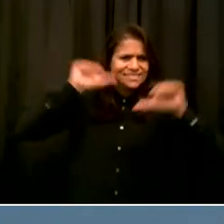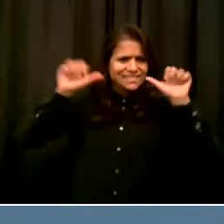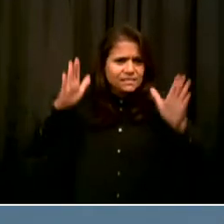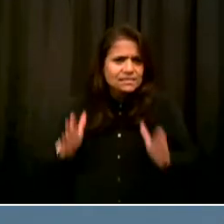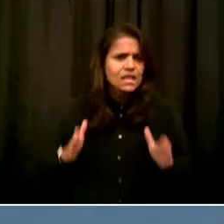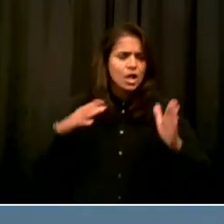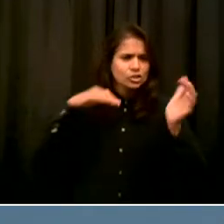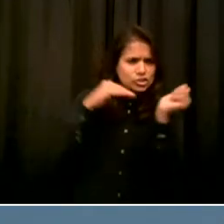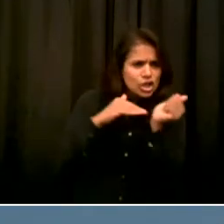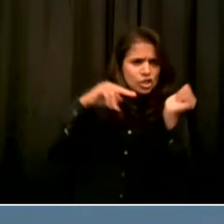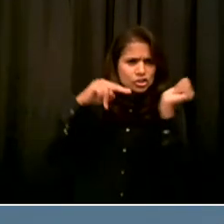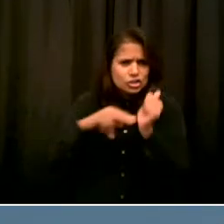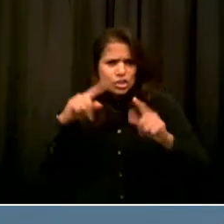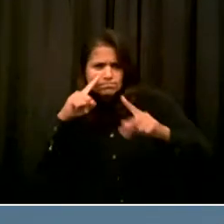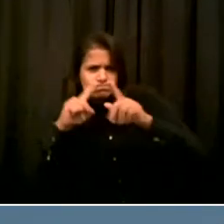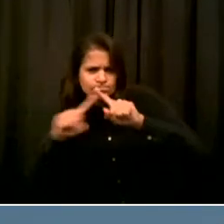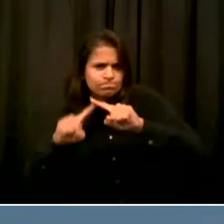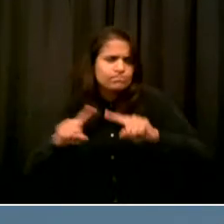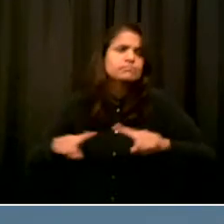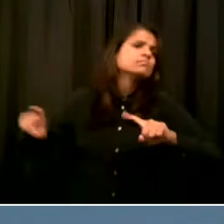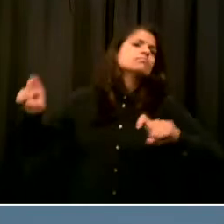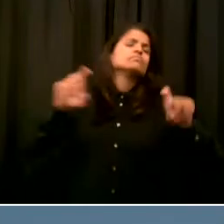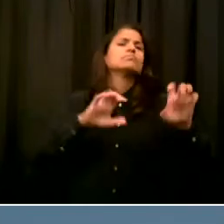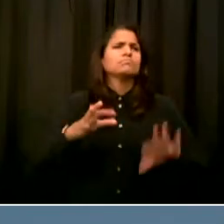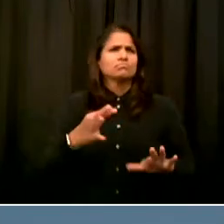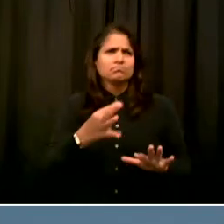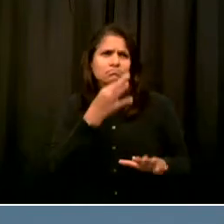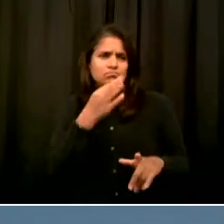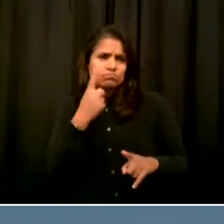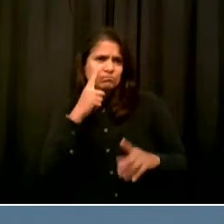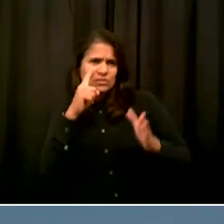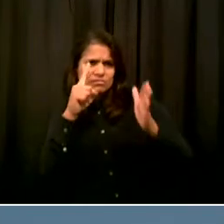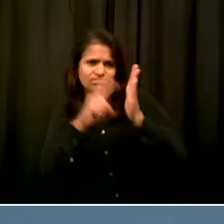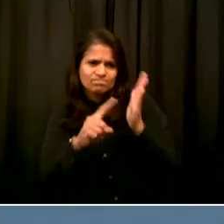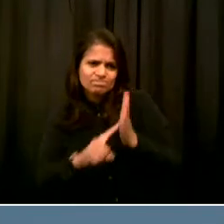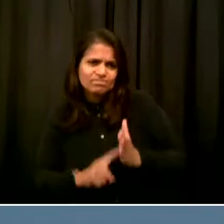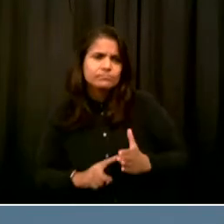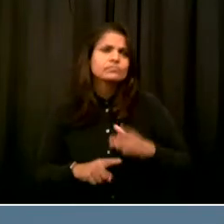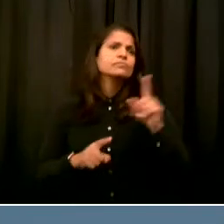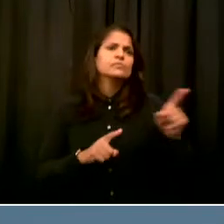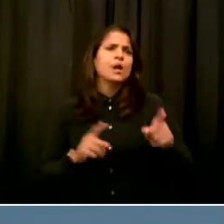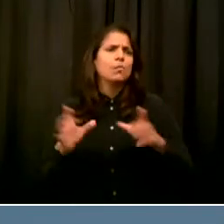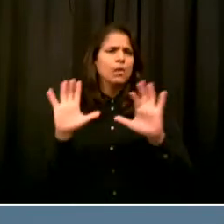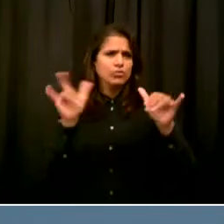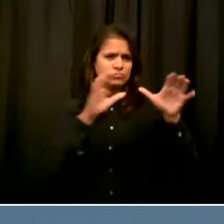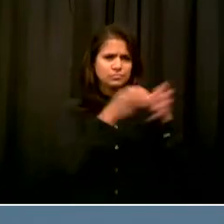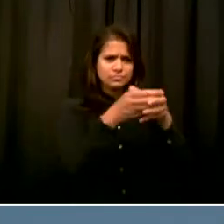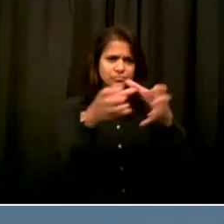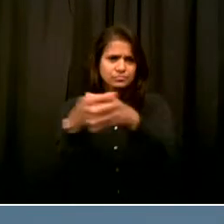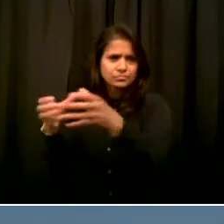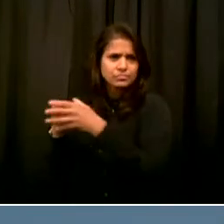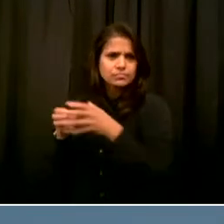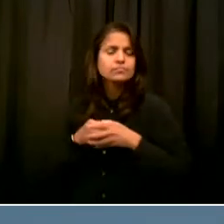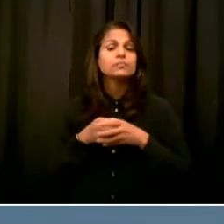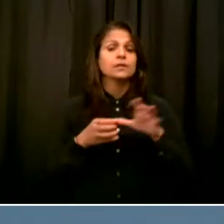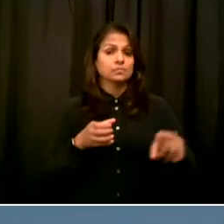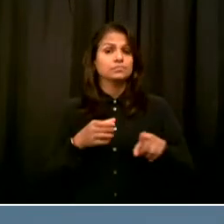LEVEL OF THE VIRUS ANYWHERE, WE WILL KNOW EARLY AND WE CAAN THE INTERVENE IMMEDIATELY AND DECISIVELY.